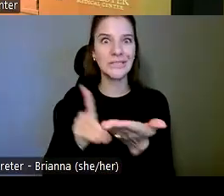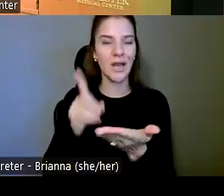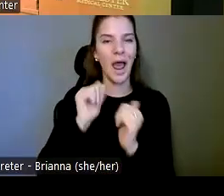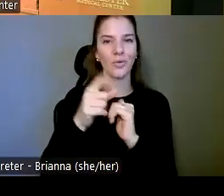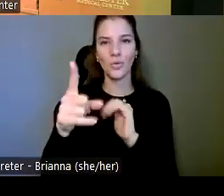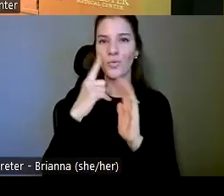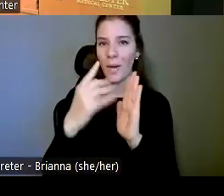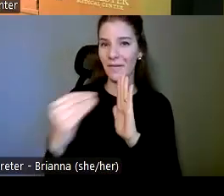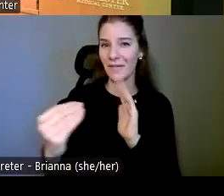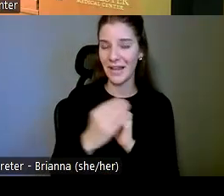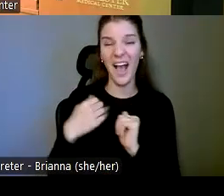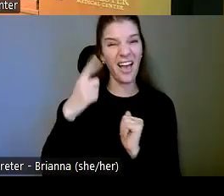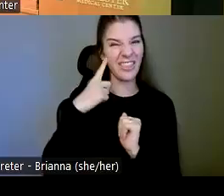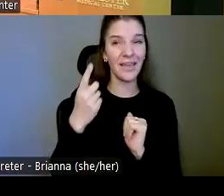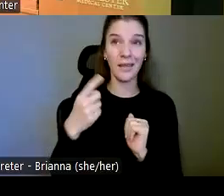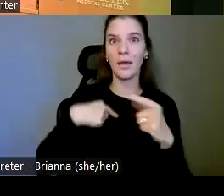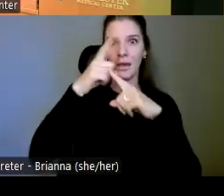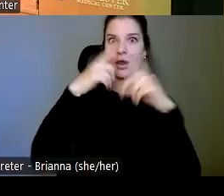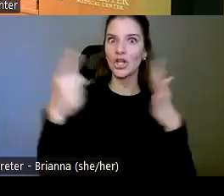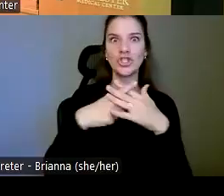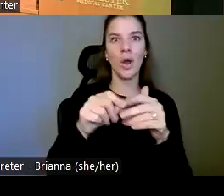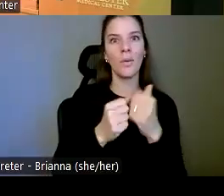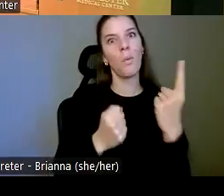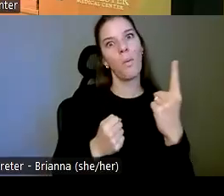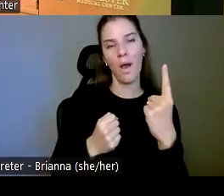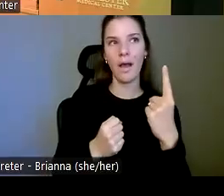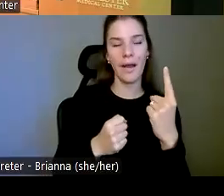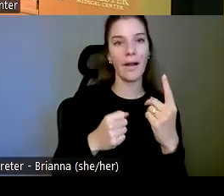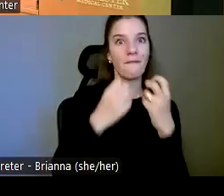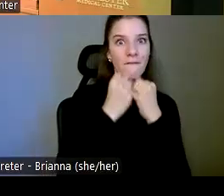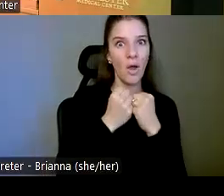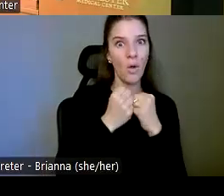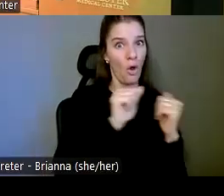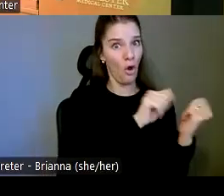and everybody's got it. But these are two also very good questions. I mean, so I did the MIP